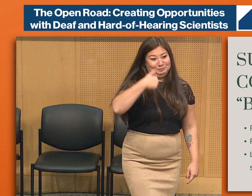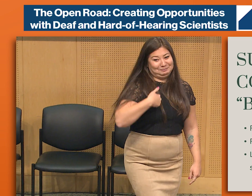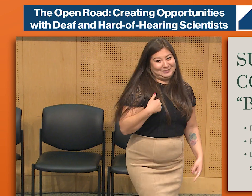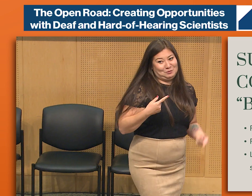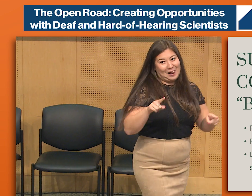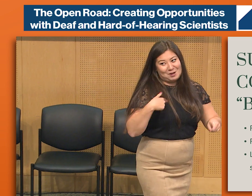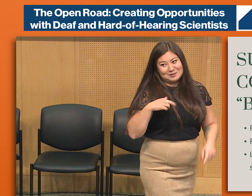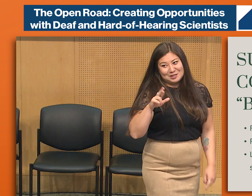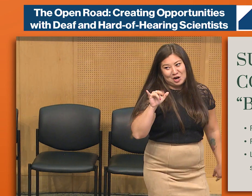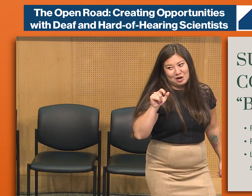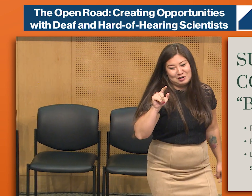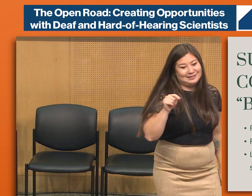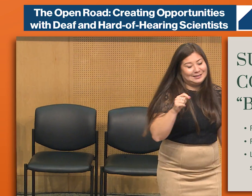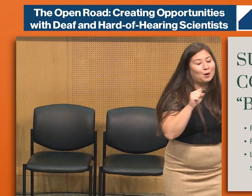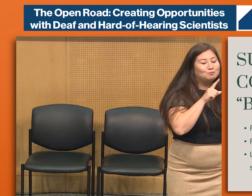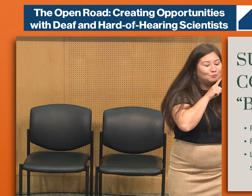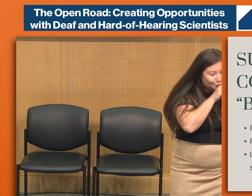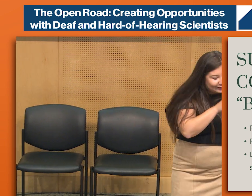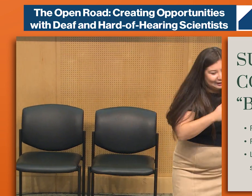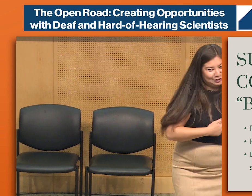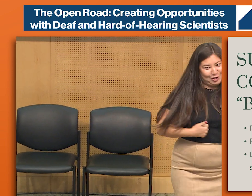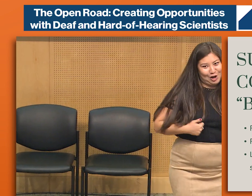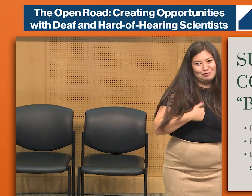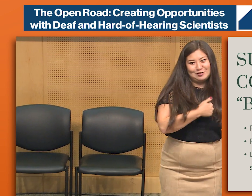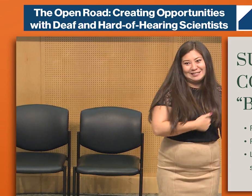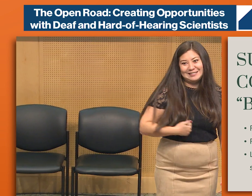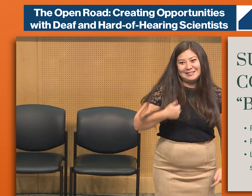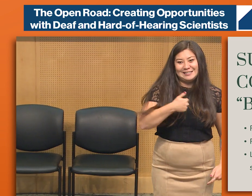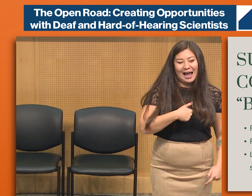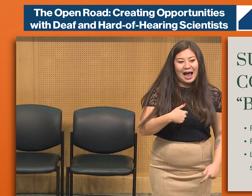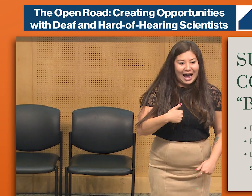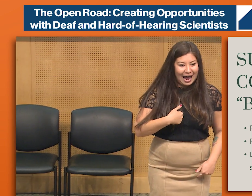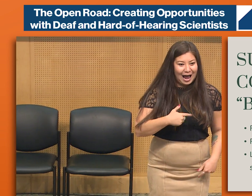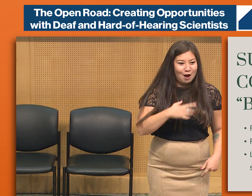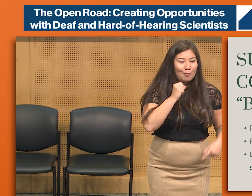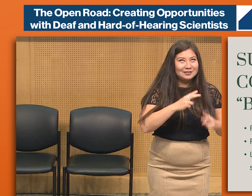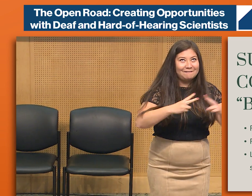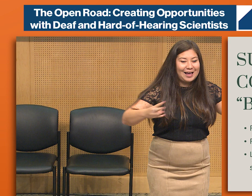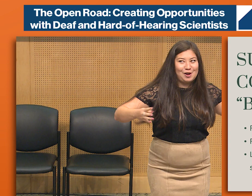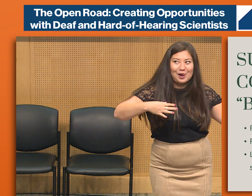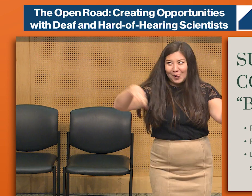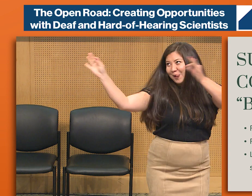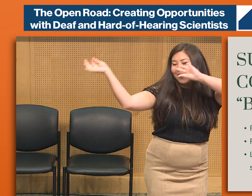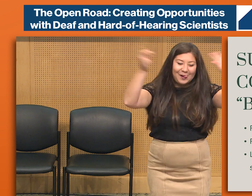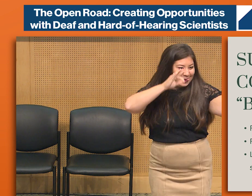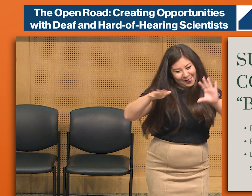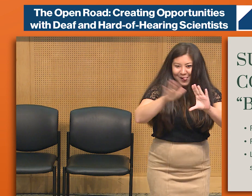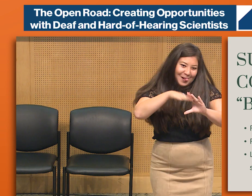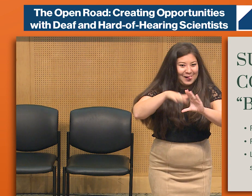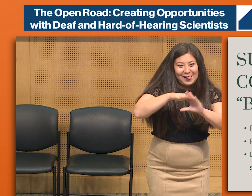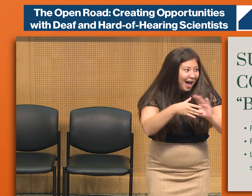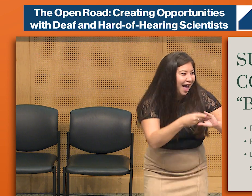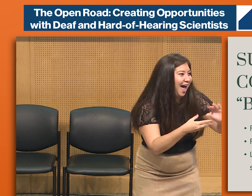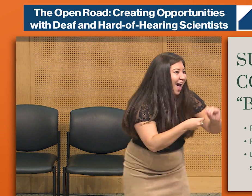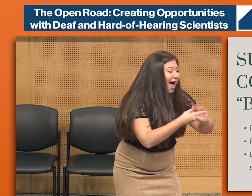If you knew me while I was a student here, I have to apologize. I was very distractible.